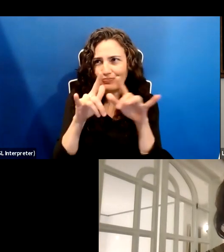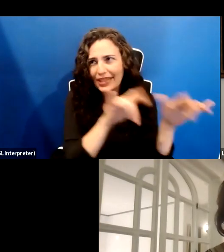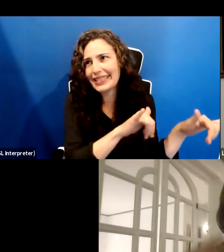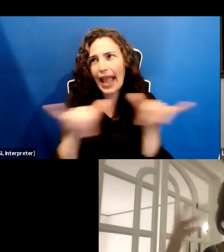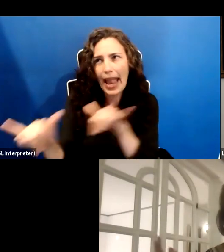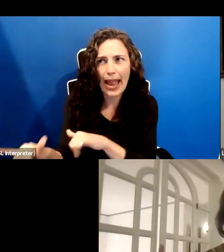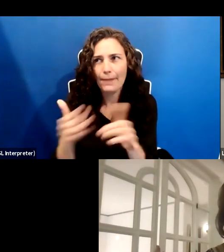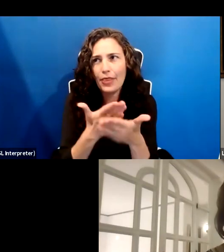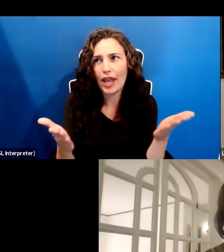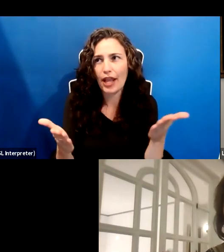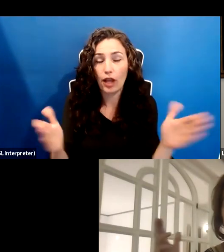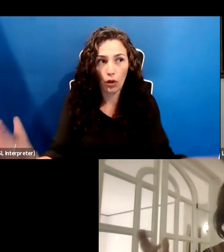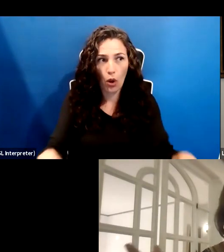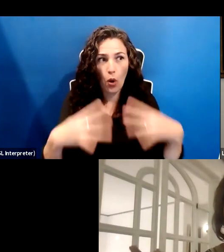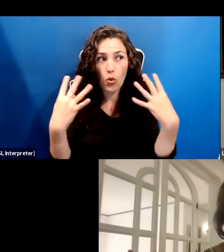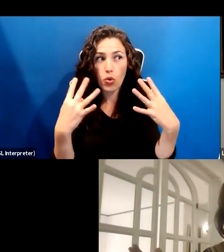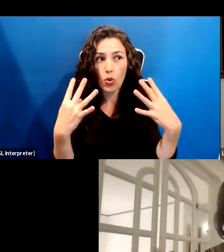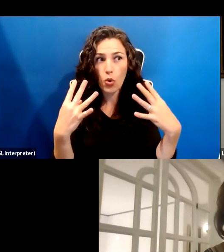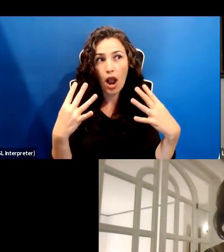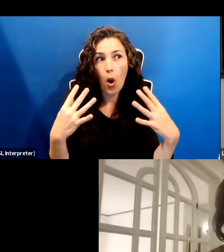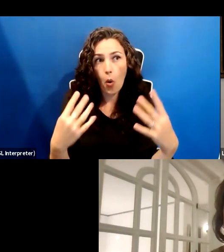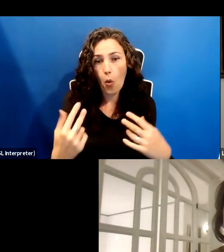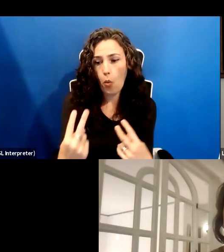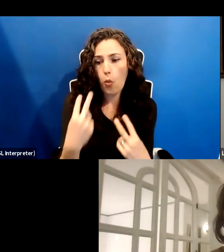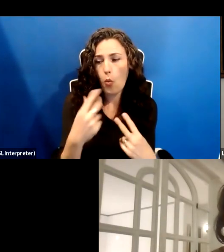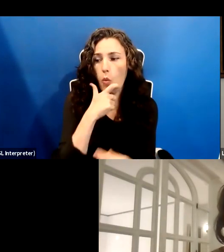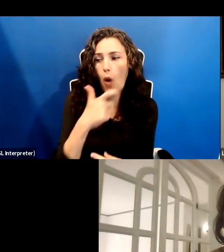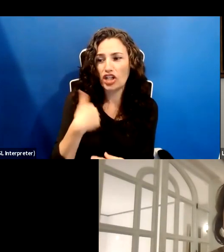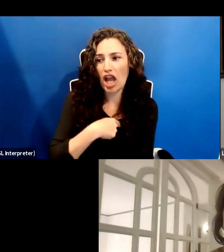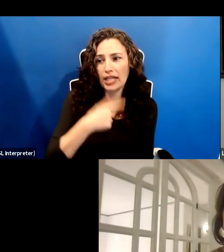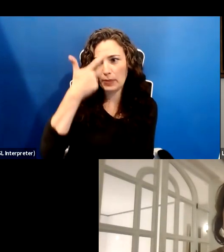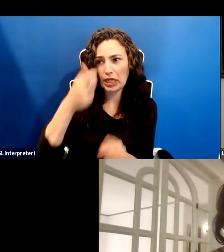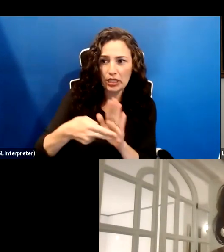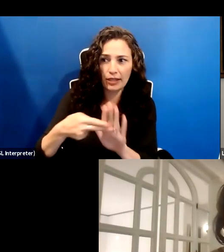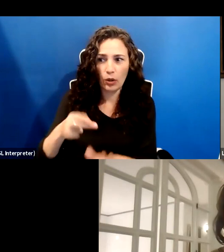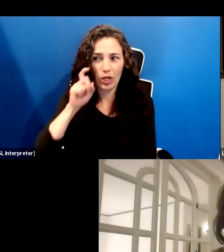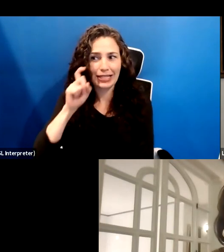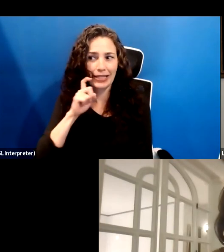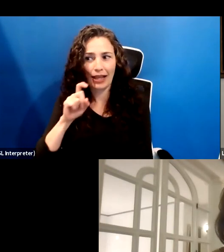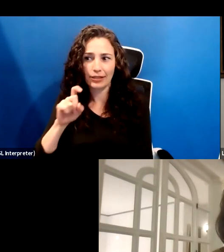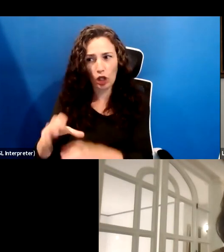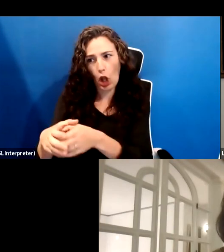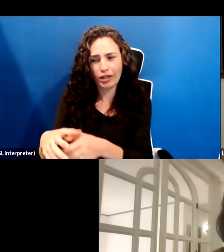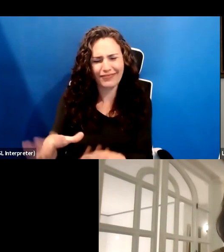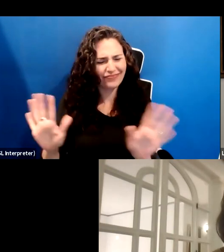because you know of the word sex and cult, you know. And so just every step of the way,